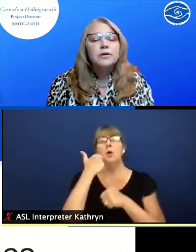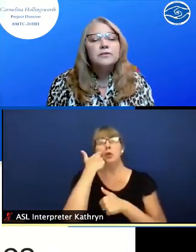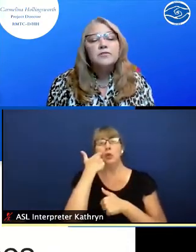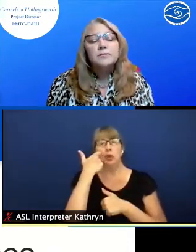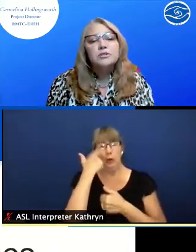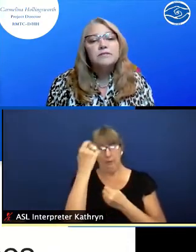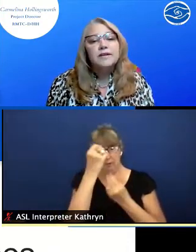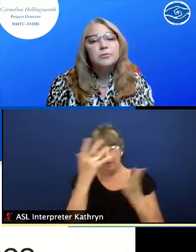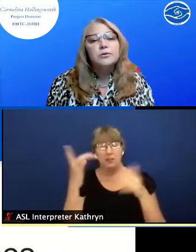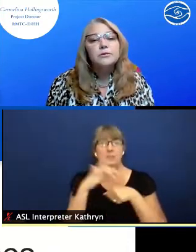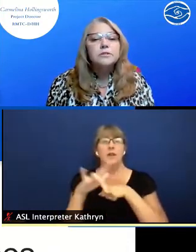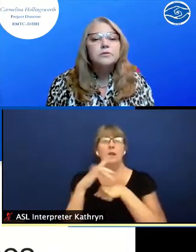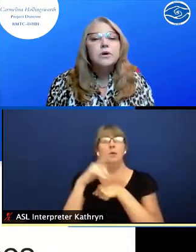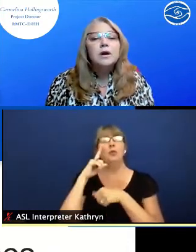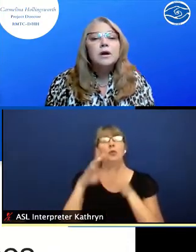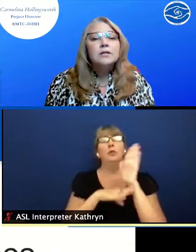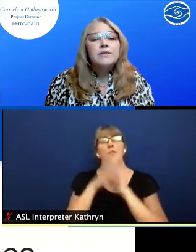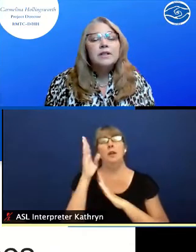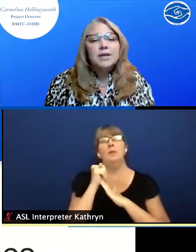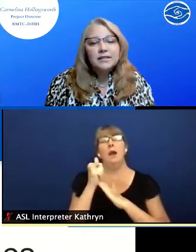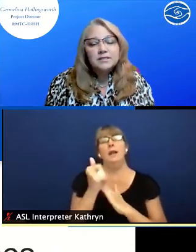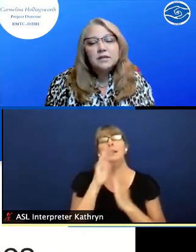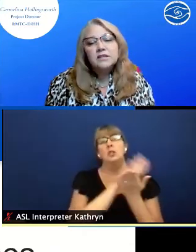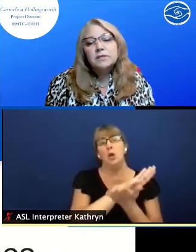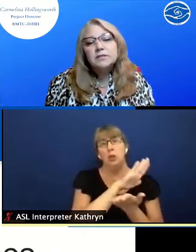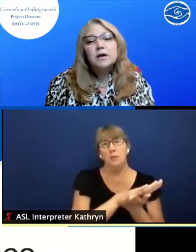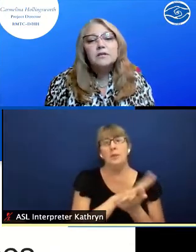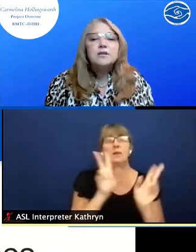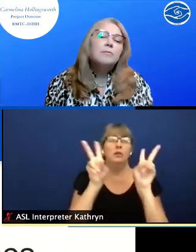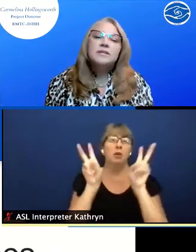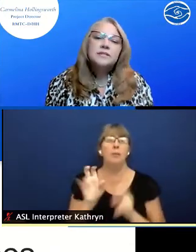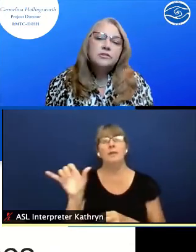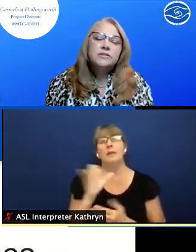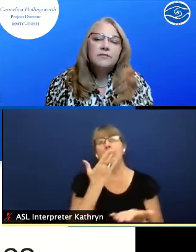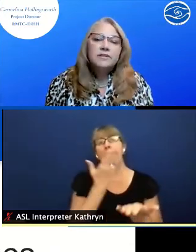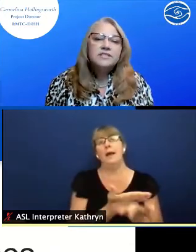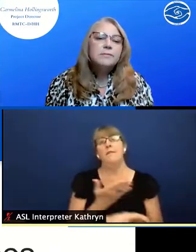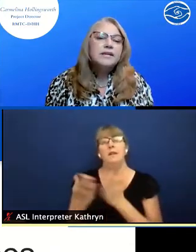information available to develop guidance documents on topics such as evidence based